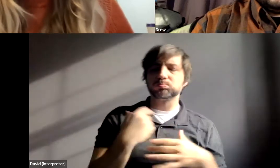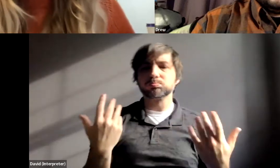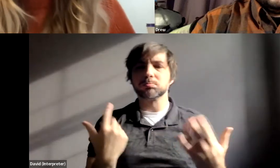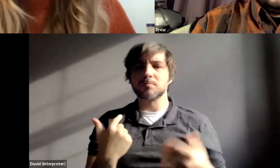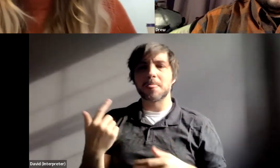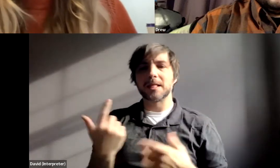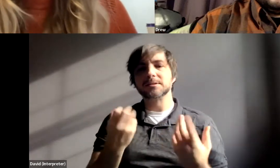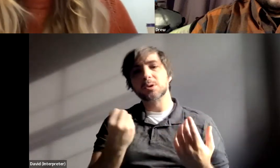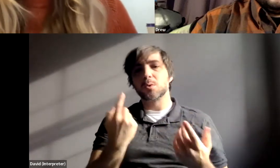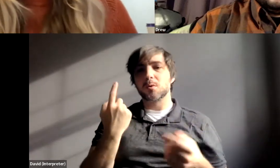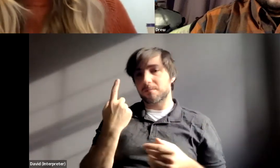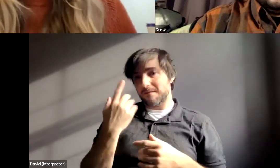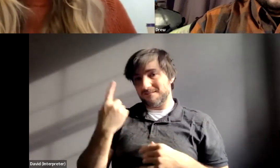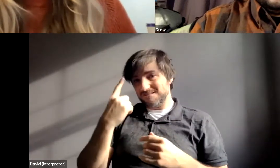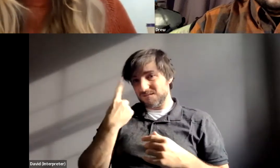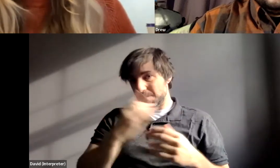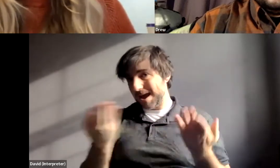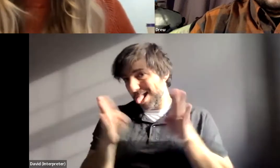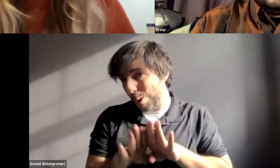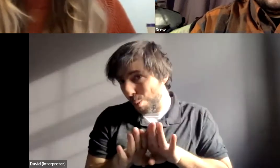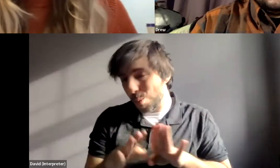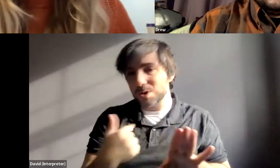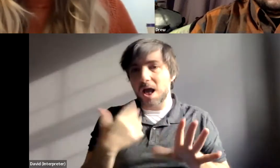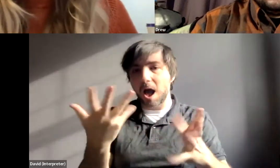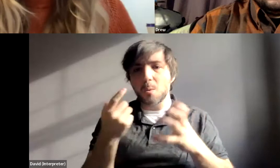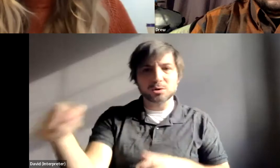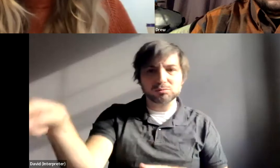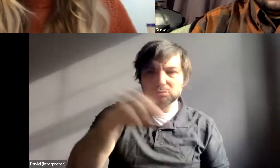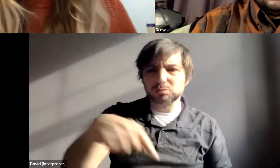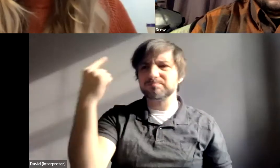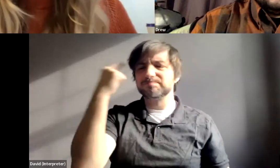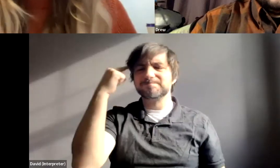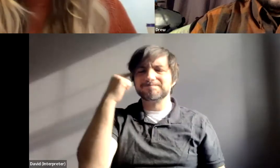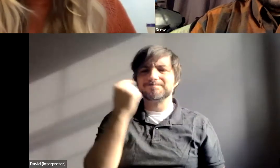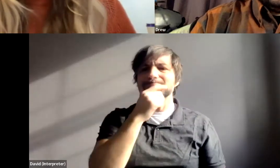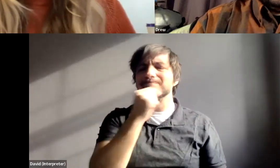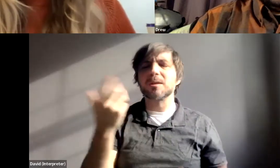ask each of you to think about what inclusion really means to you. It's